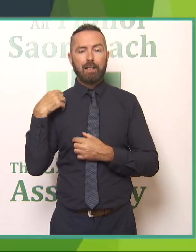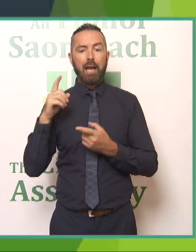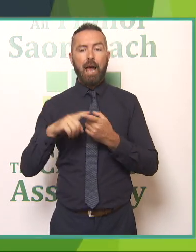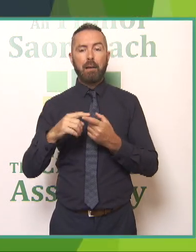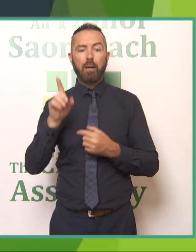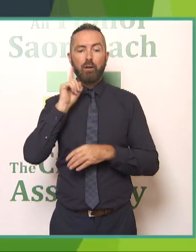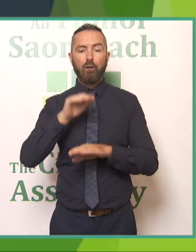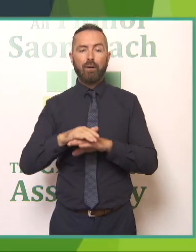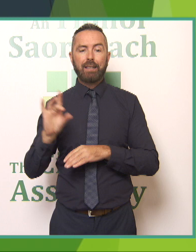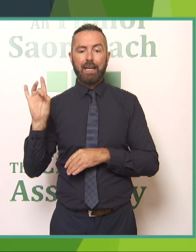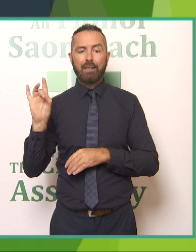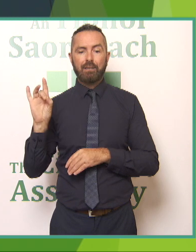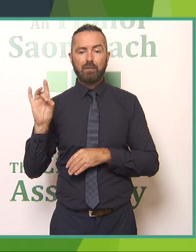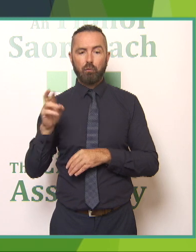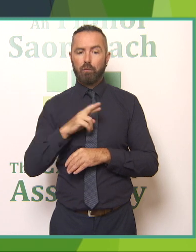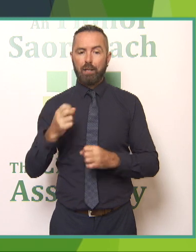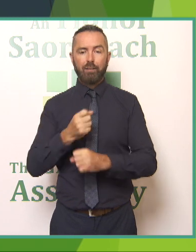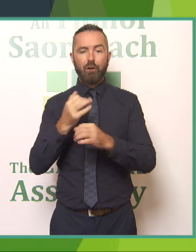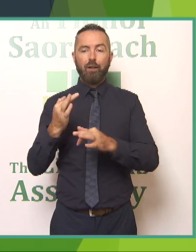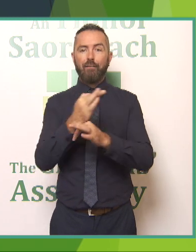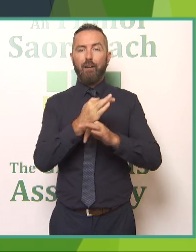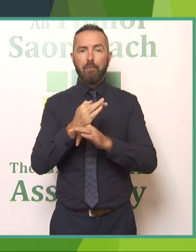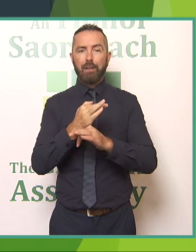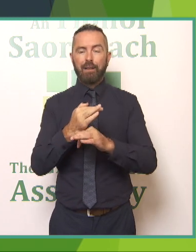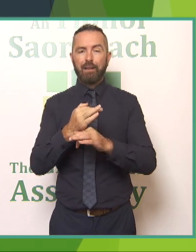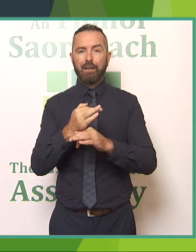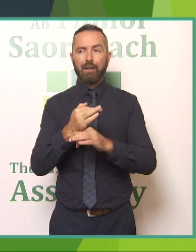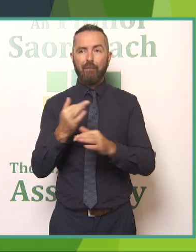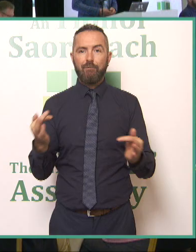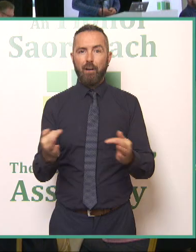cater so it's very much a family environment just even though people my team could over 200 cows on